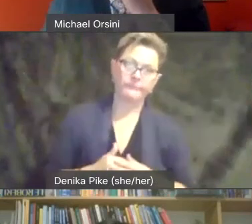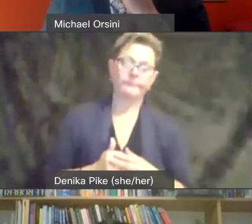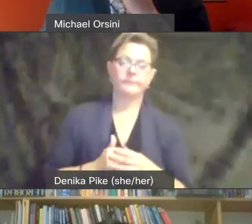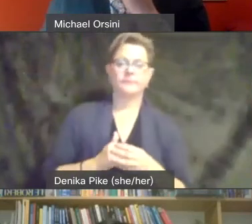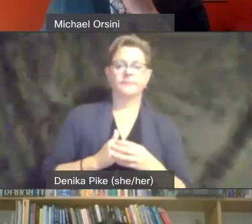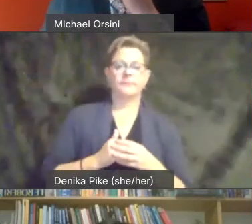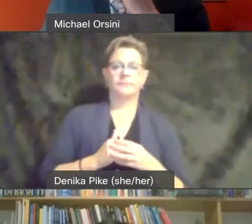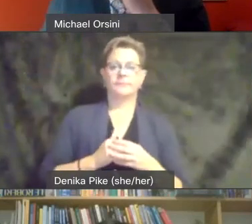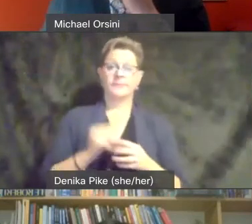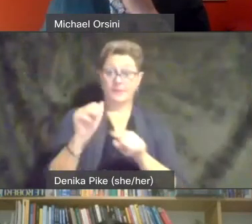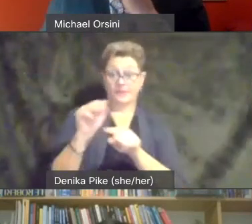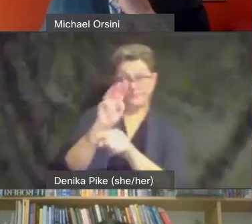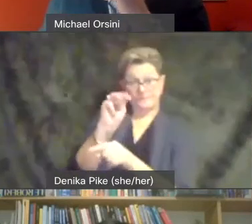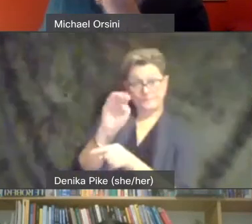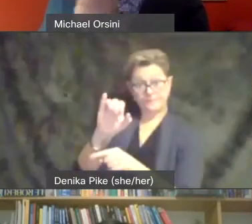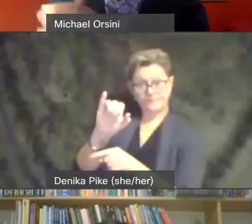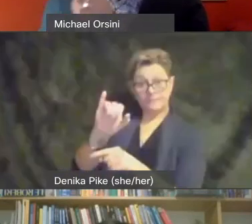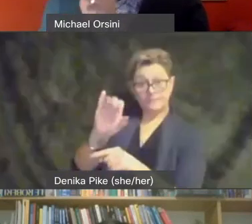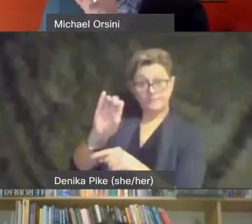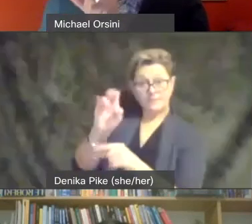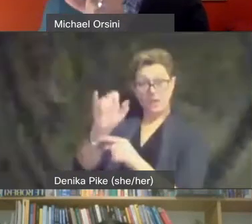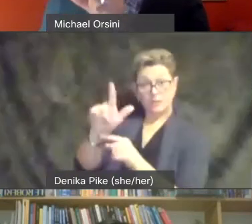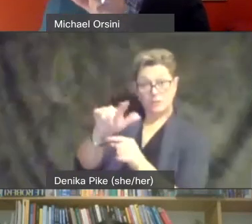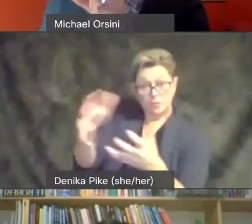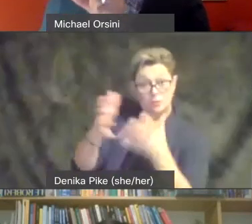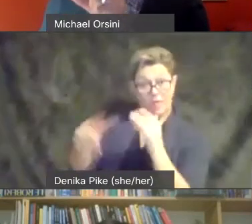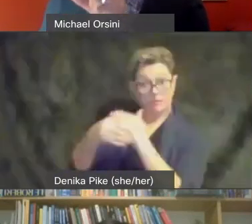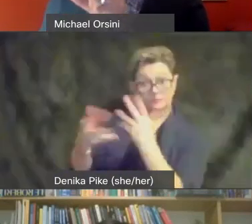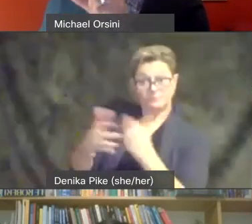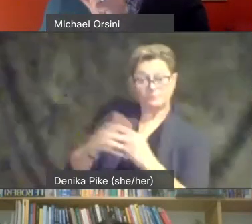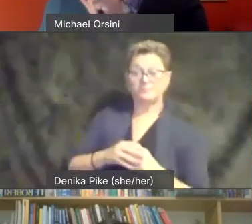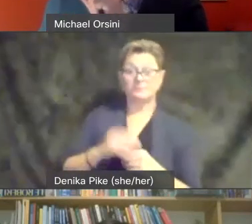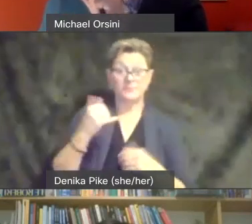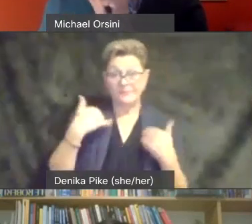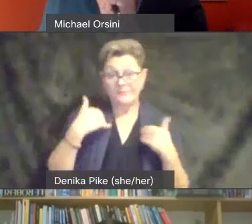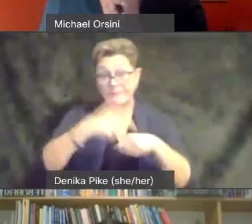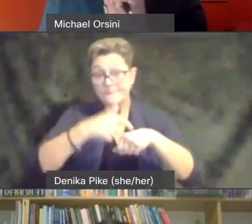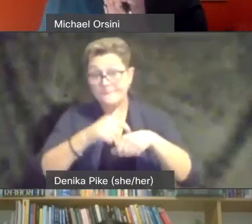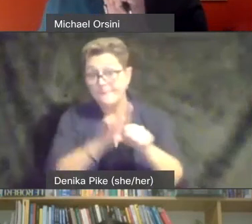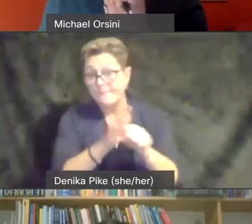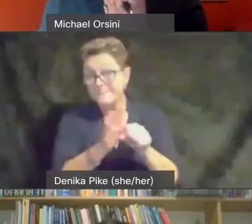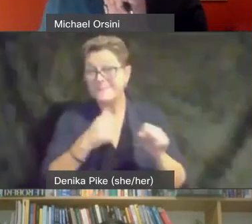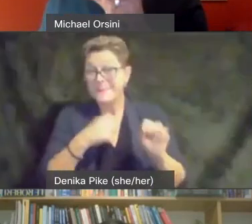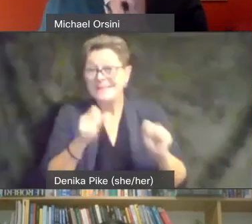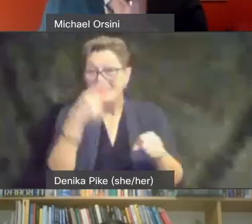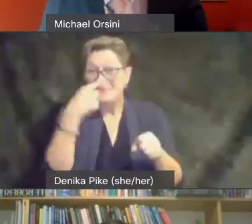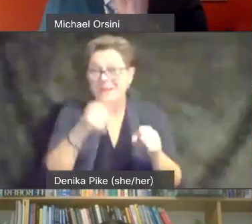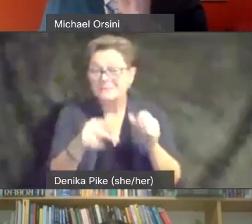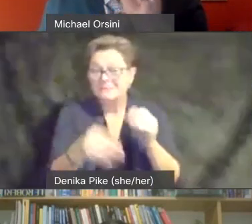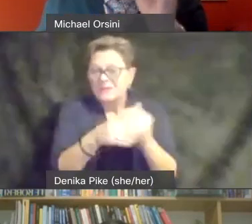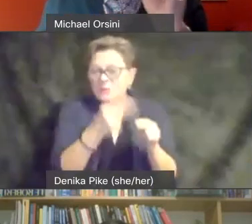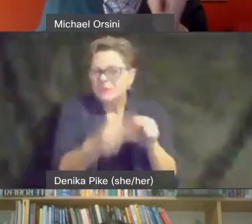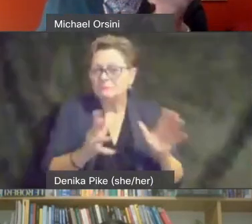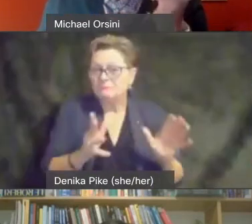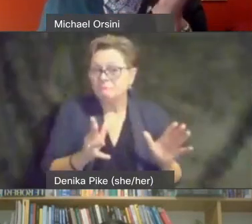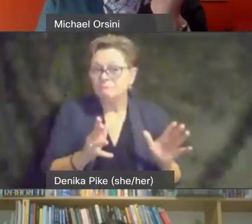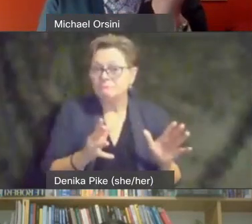Michael, would you like to weigh in here? If I have a couple, if you have time, I'll just quickly just to kind of reiterate this idea.